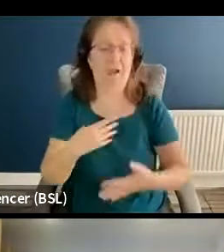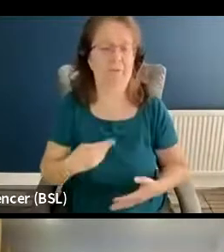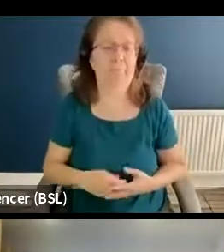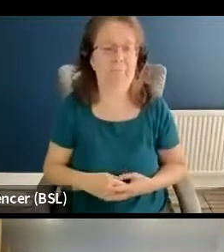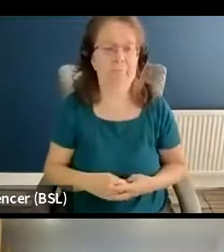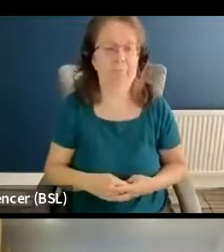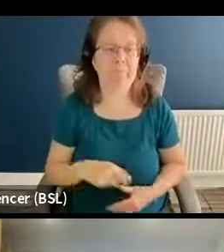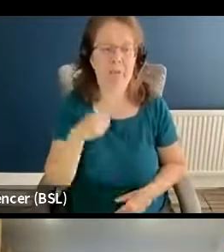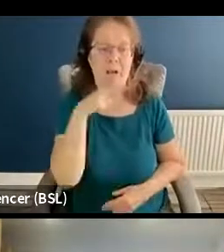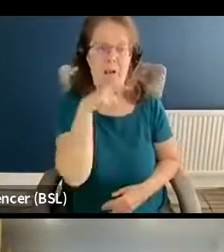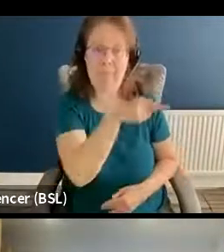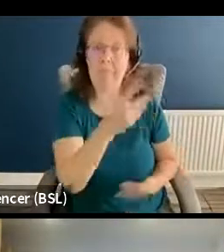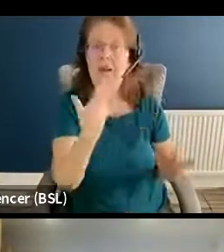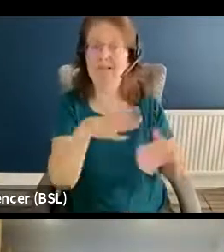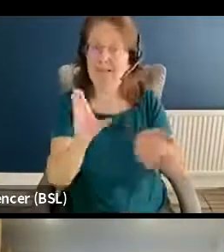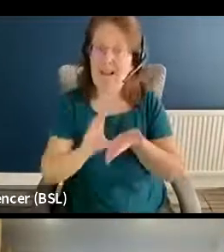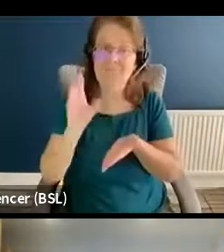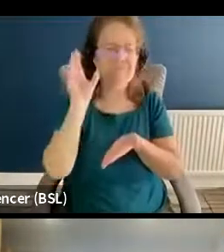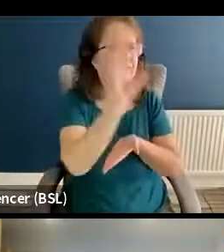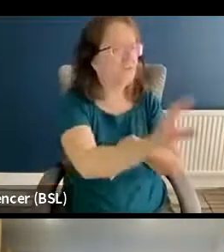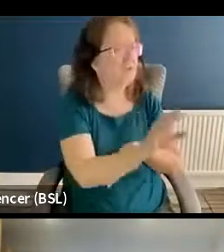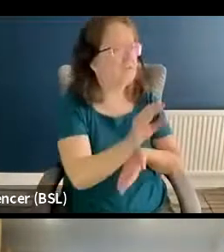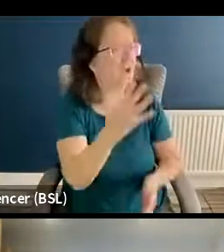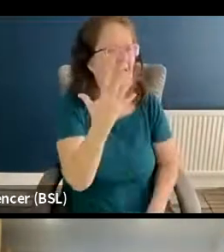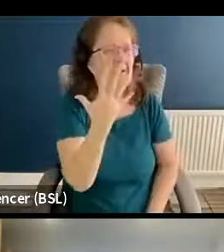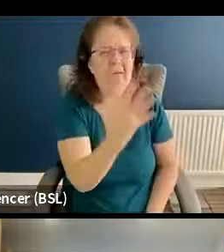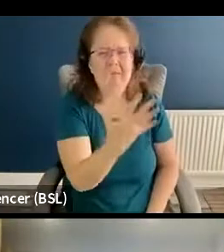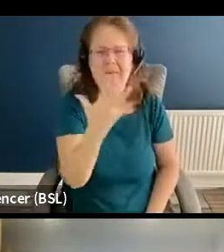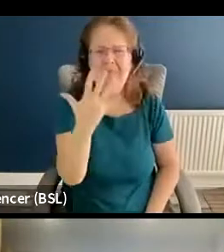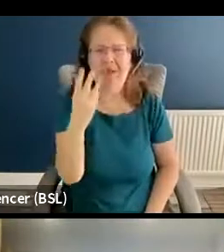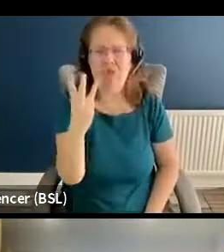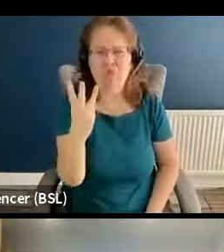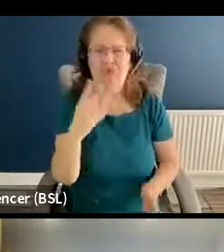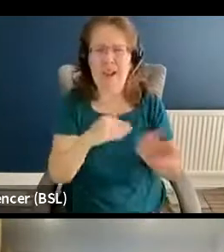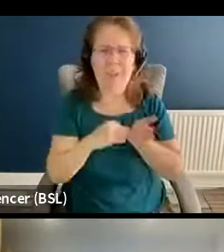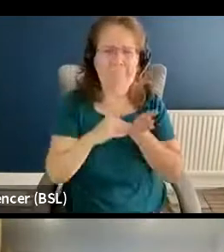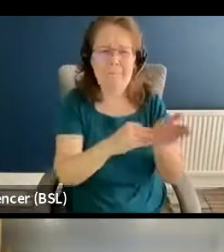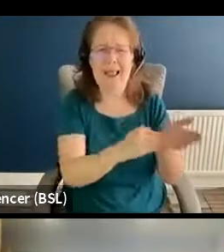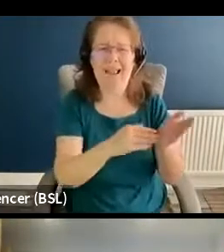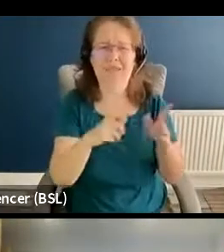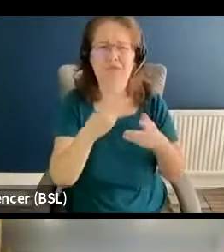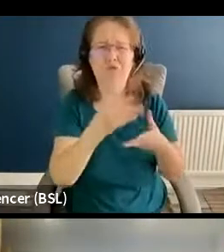got an investment of something ridiculous, like $53 million. And the investors had talked to me before.